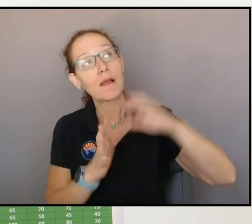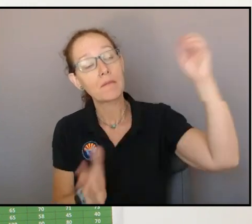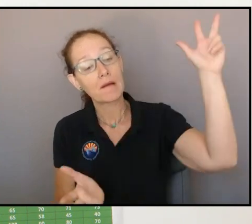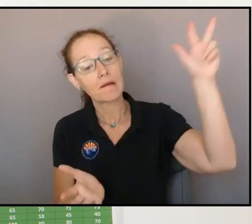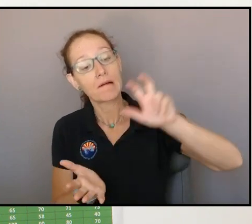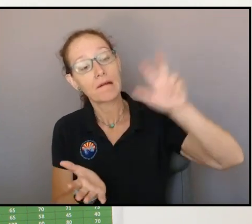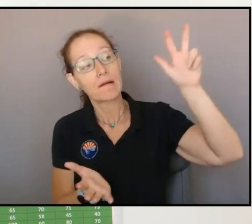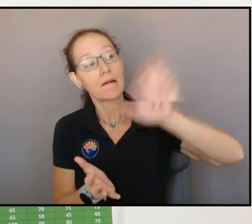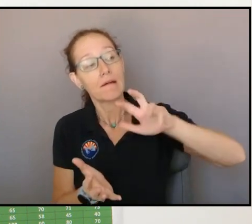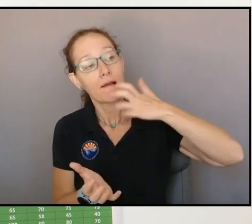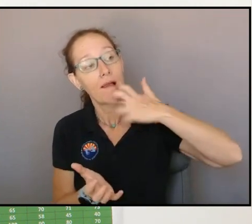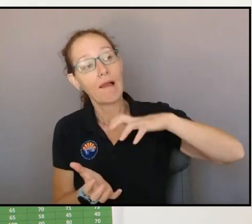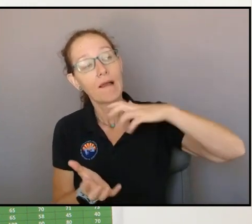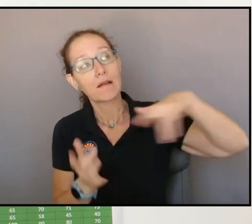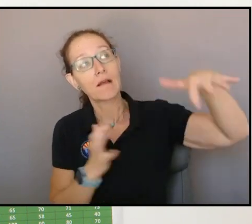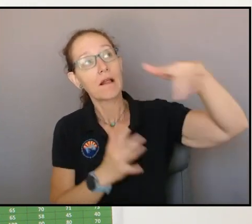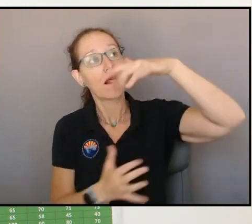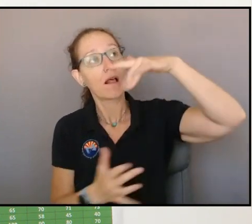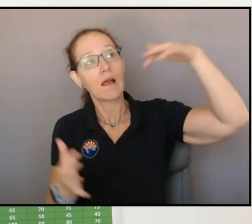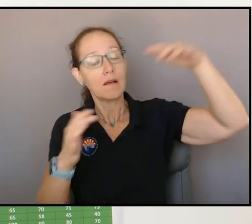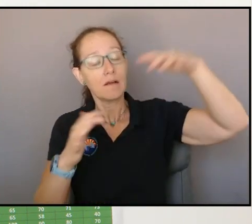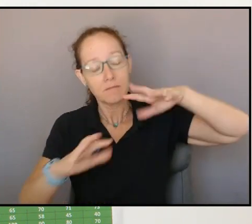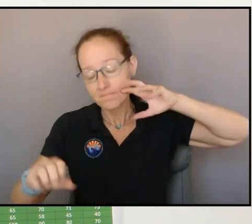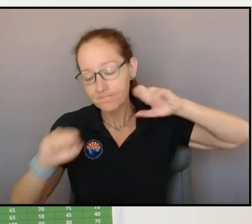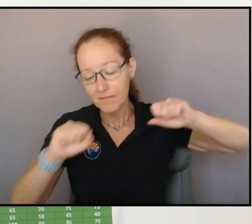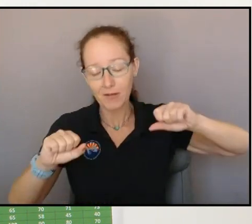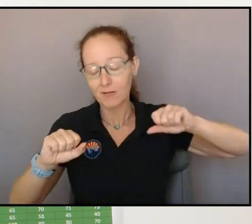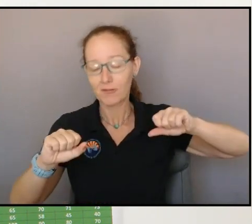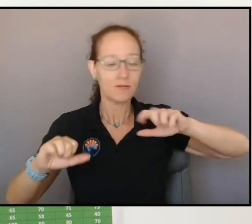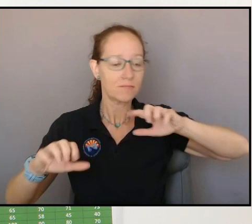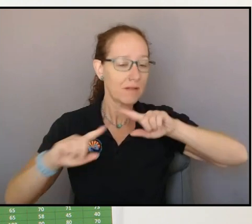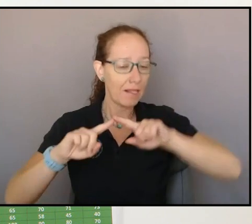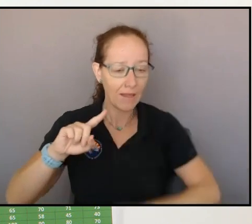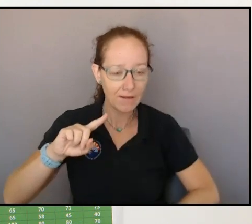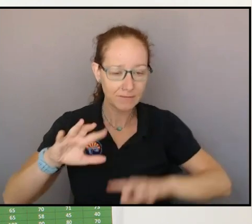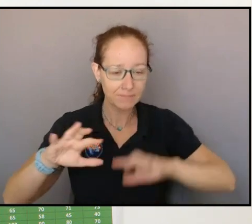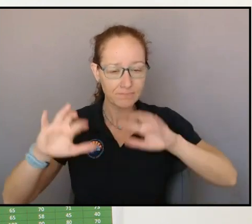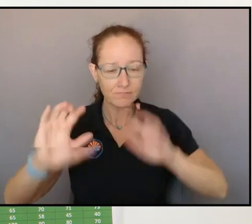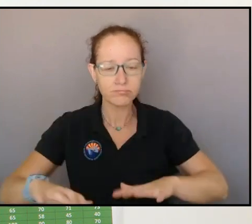thunderstorm activity. Uh next slide. So, last night, we had a